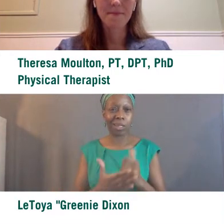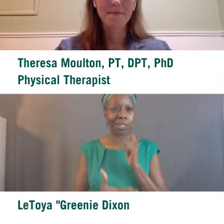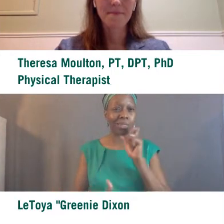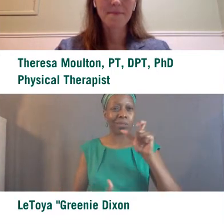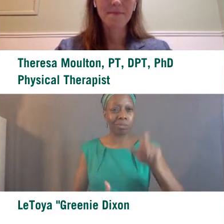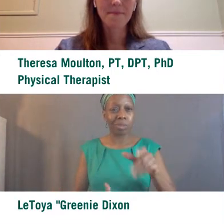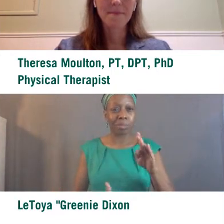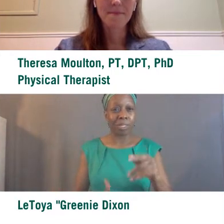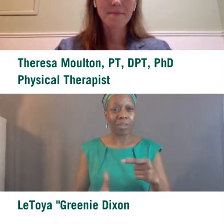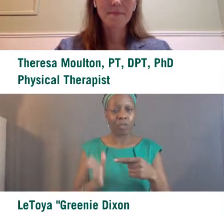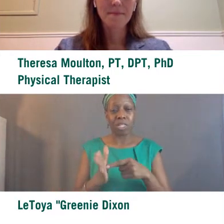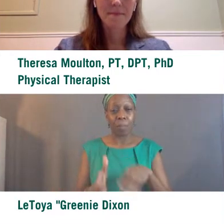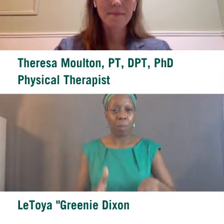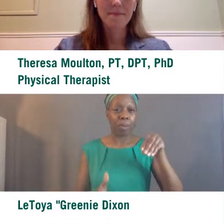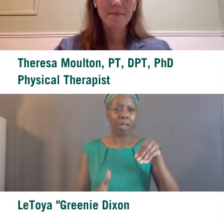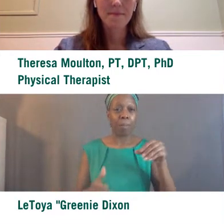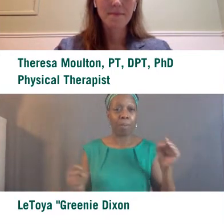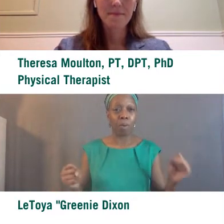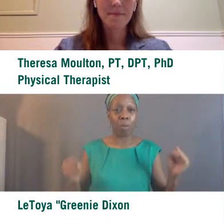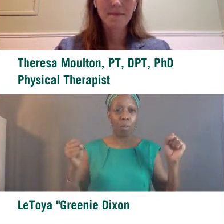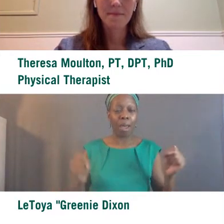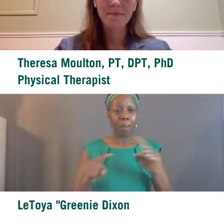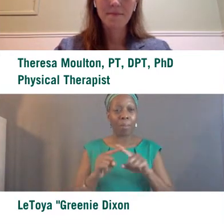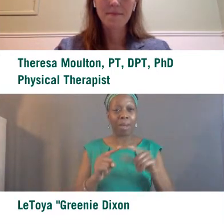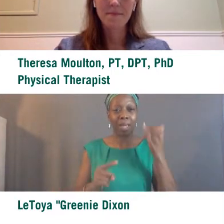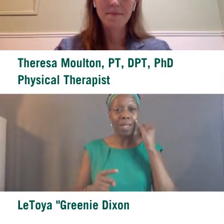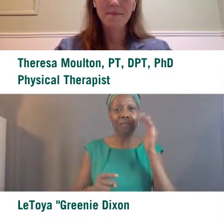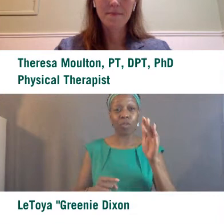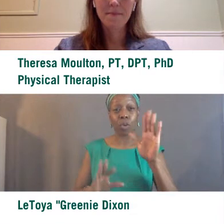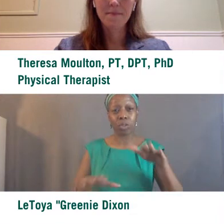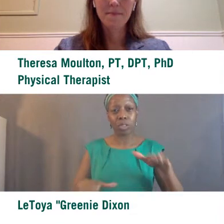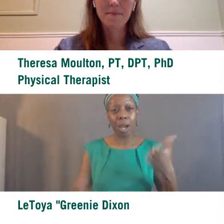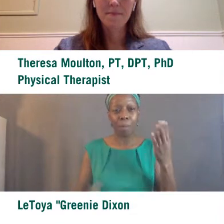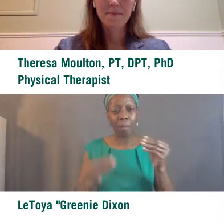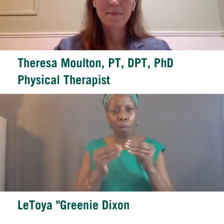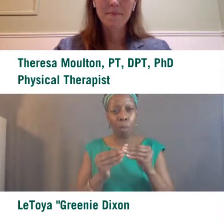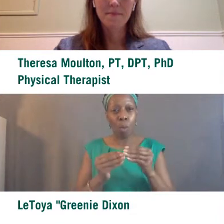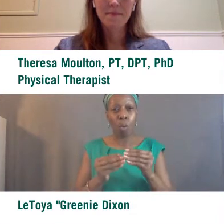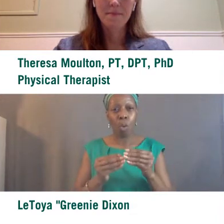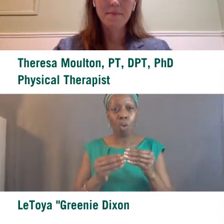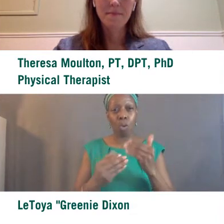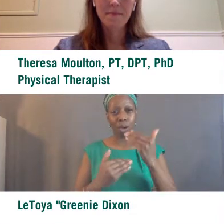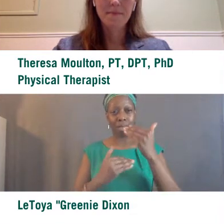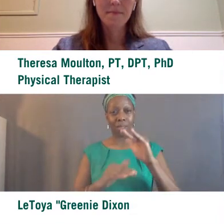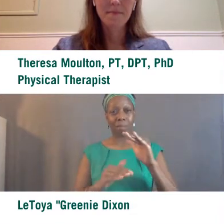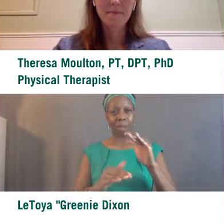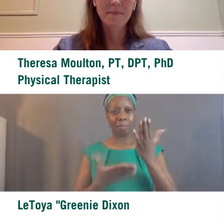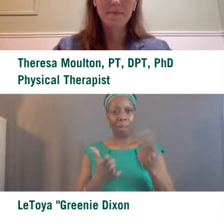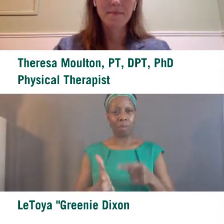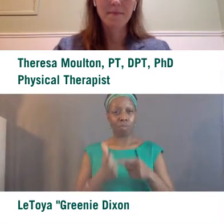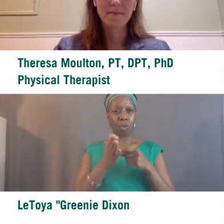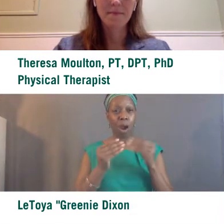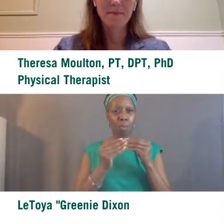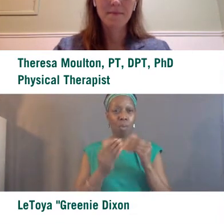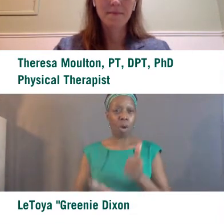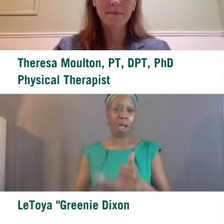If your child is a little bit more impaired and really needs more help to move could it be something as simple as